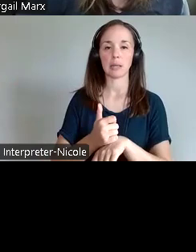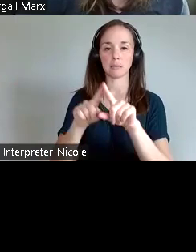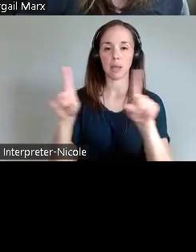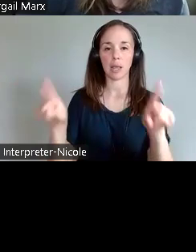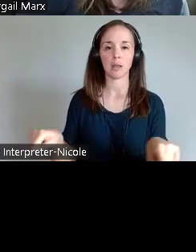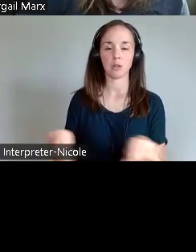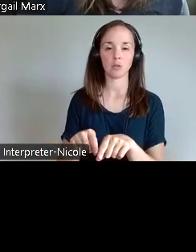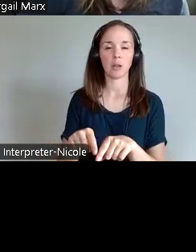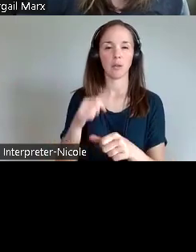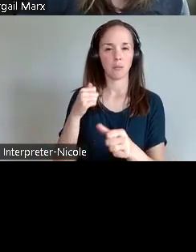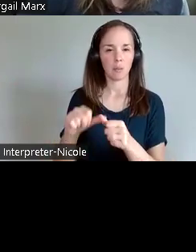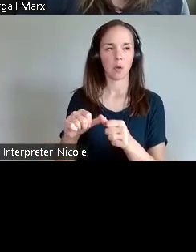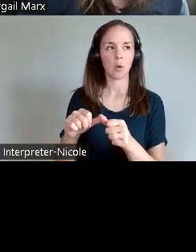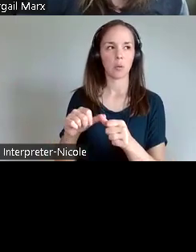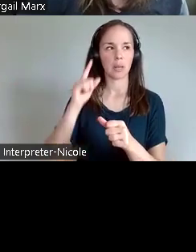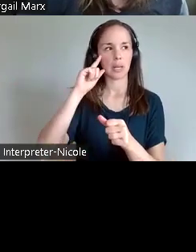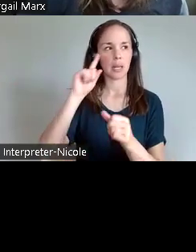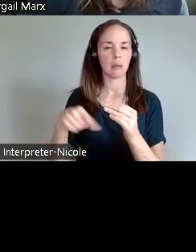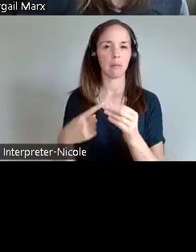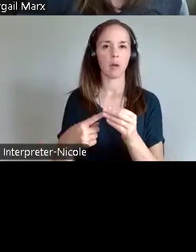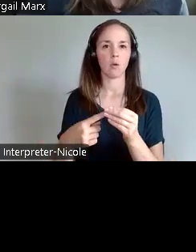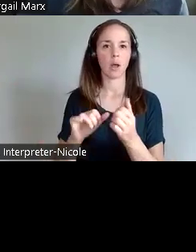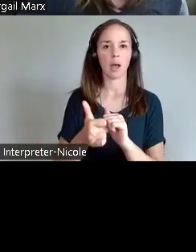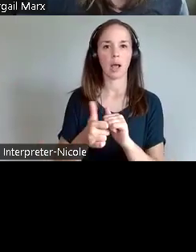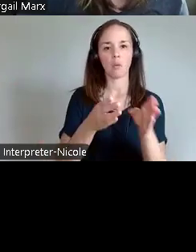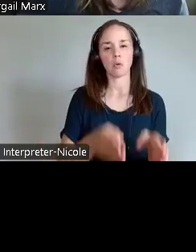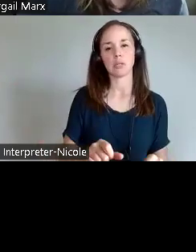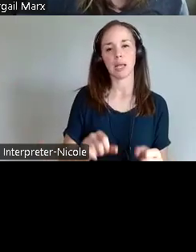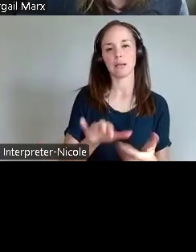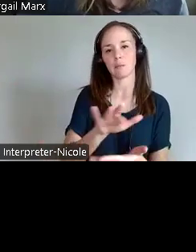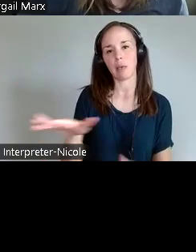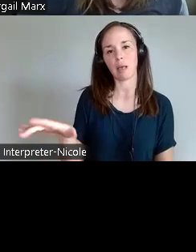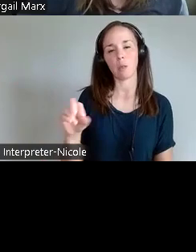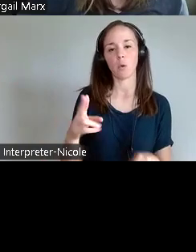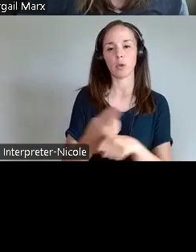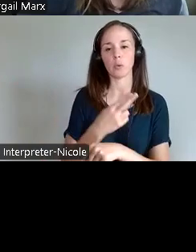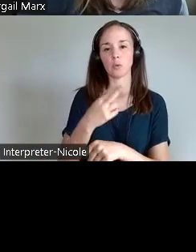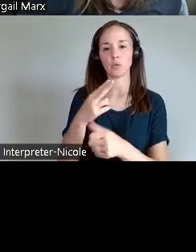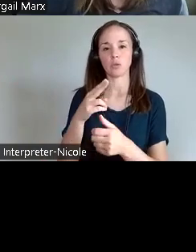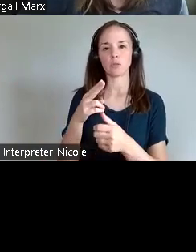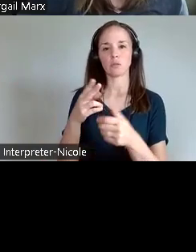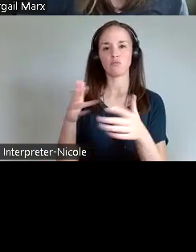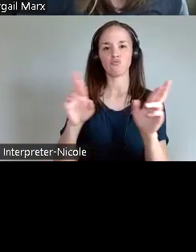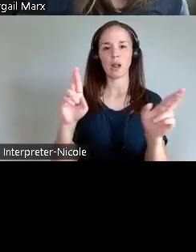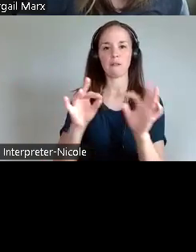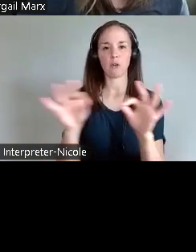really looking at things where he can spell or use -- read phrases and use those phrases.